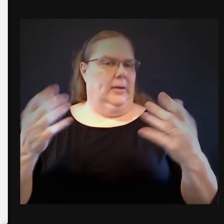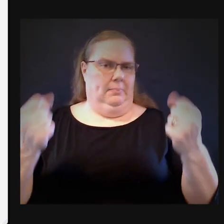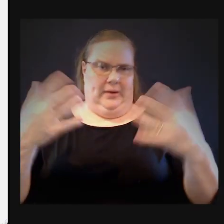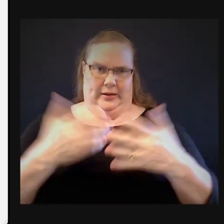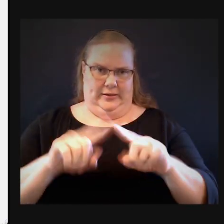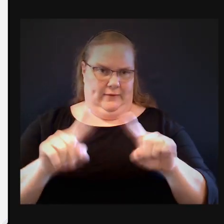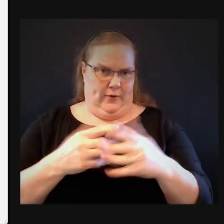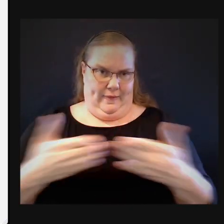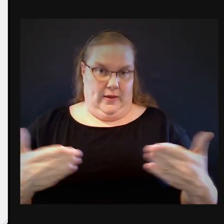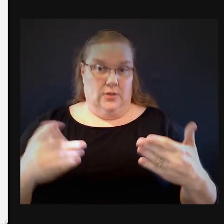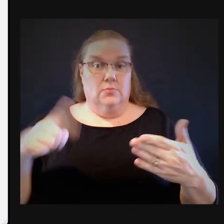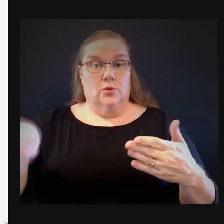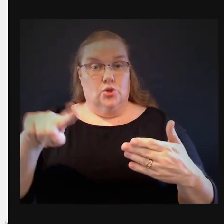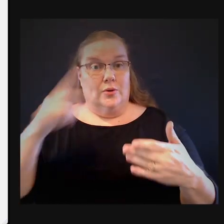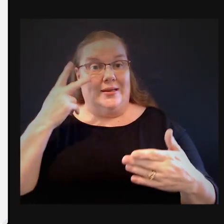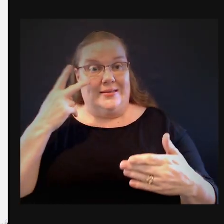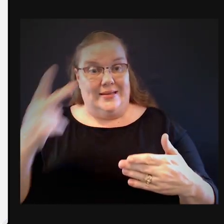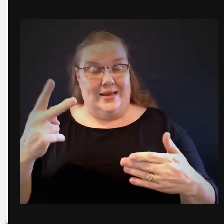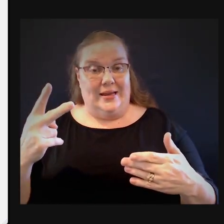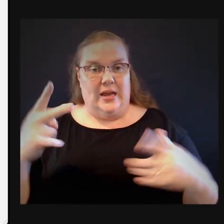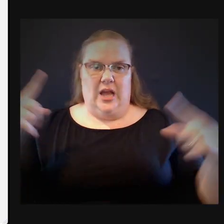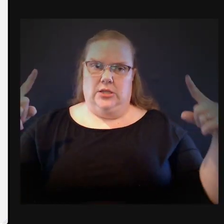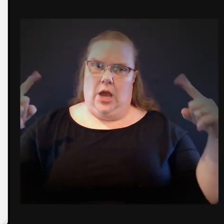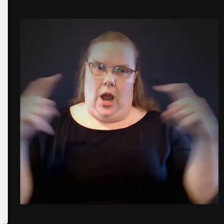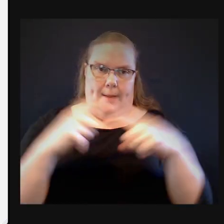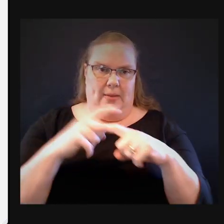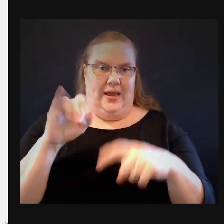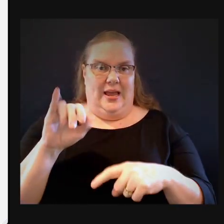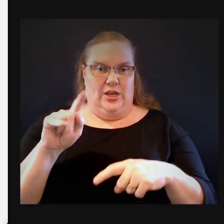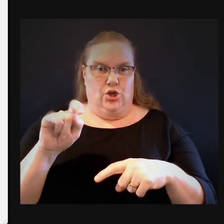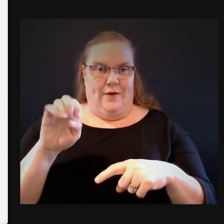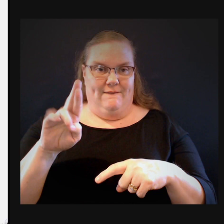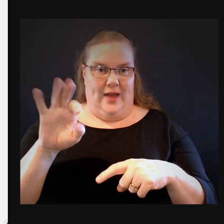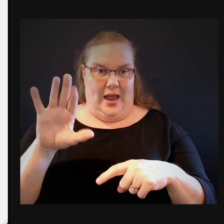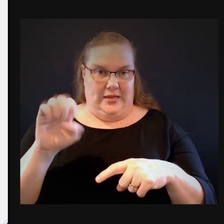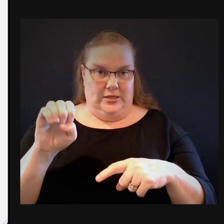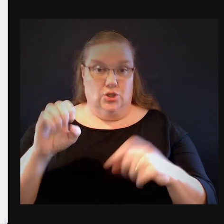As you can see, it has a very complex interface in order to do so many things.